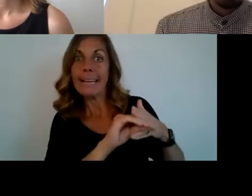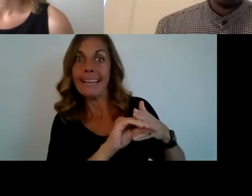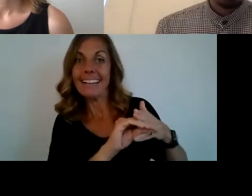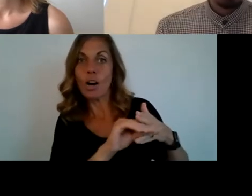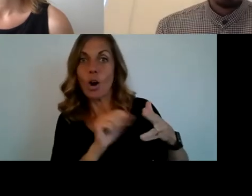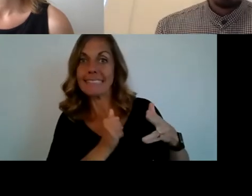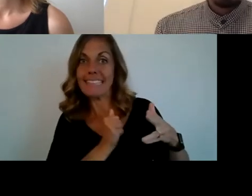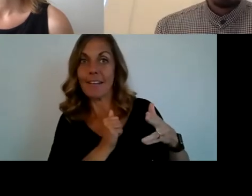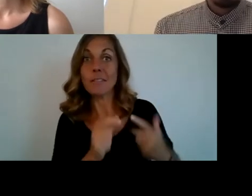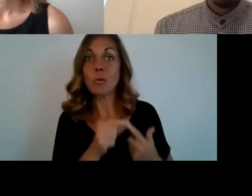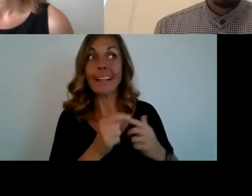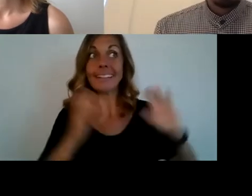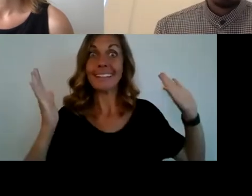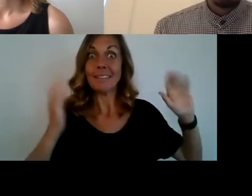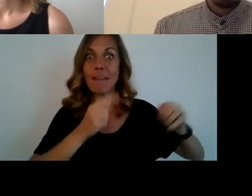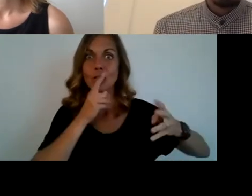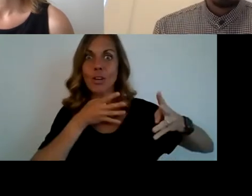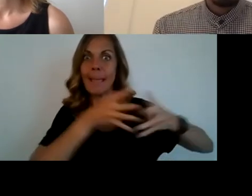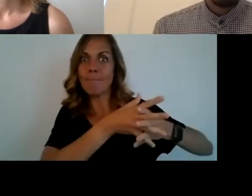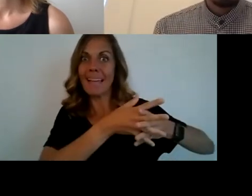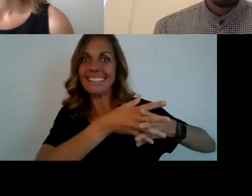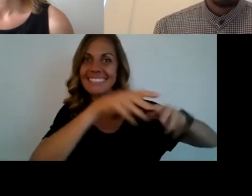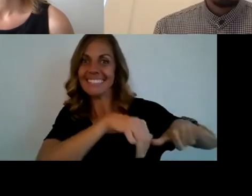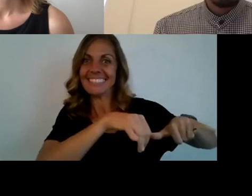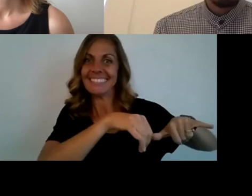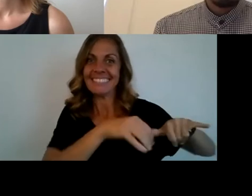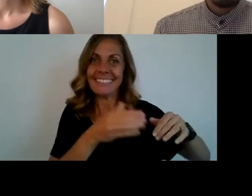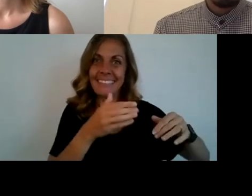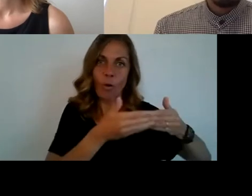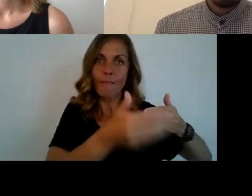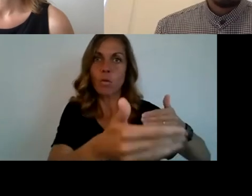make sure we're embedded going forward which is always been our goal. Not to disappear